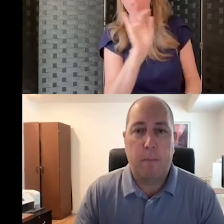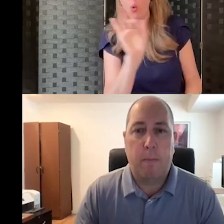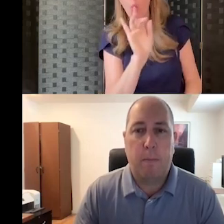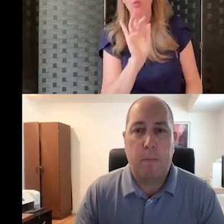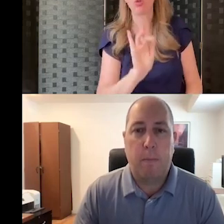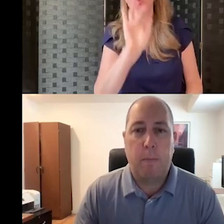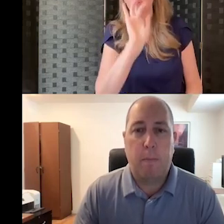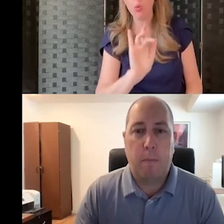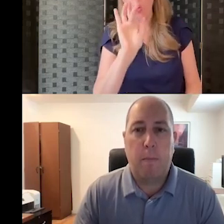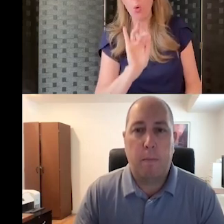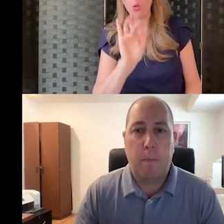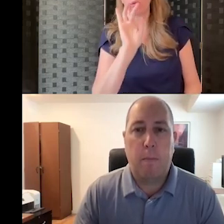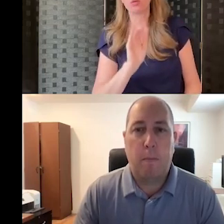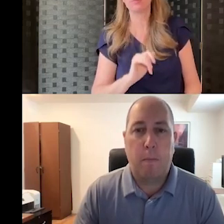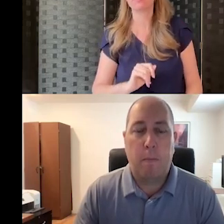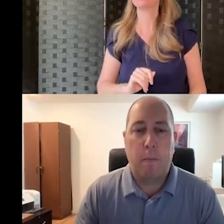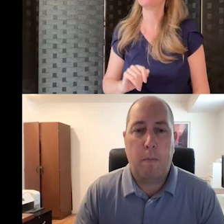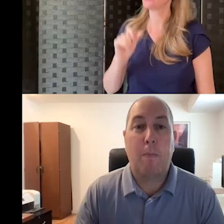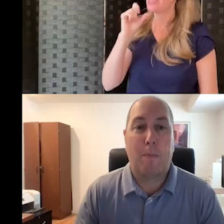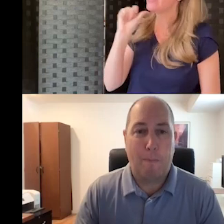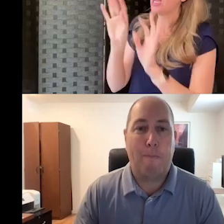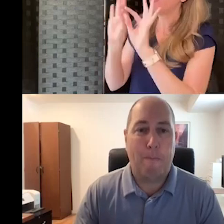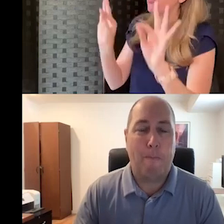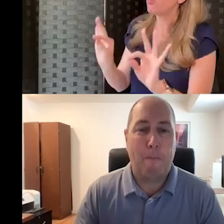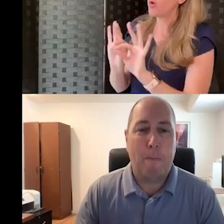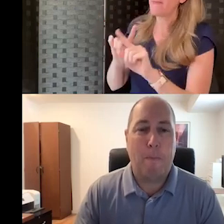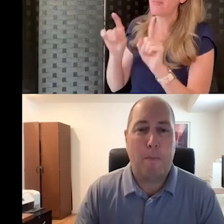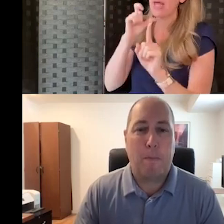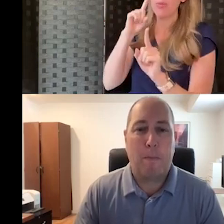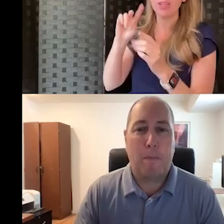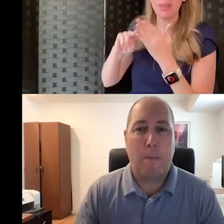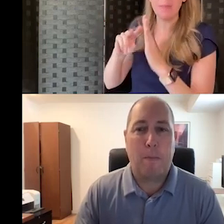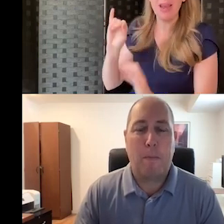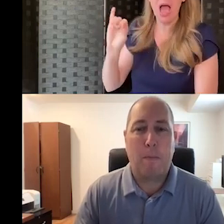Adrian: So it is not a frame, but I don't think they mean I frame specifically. I think they mean